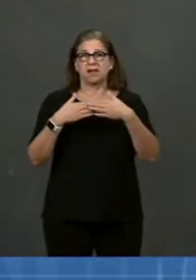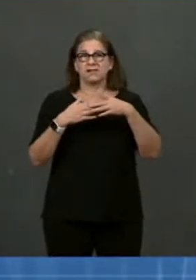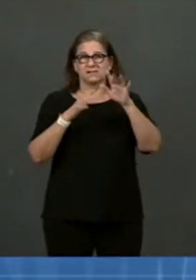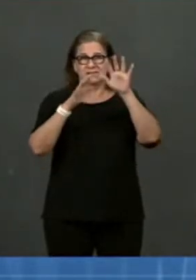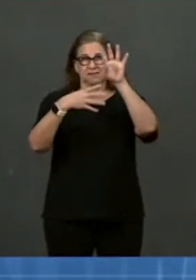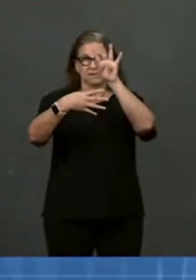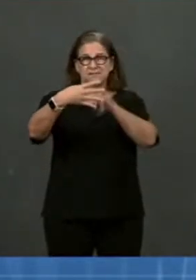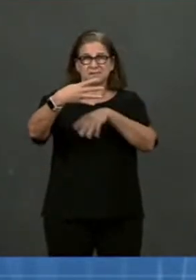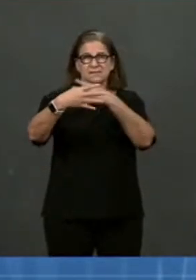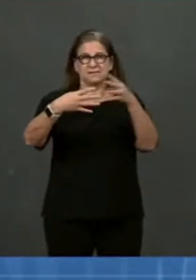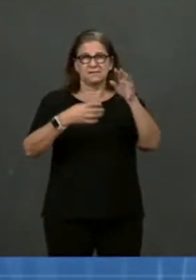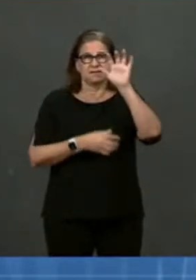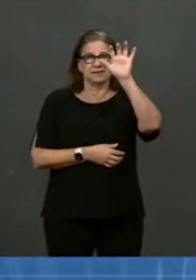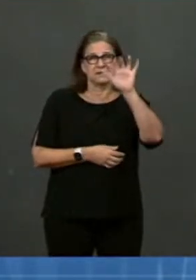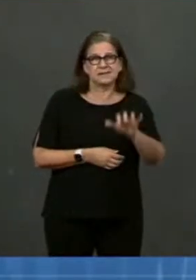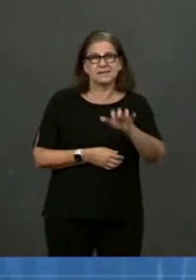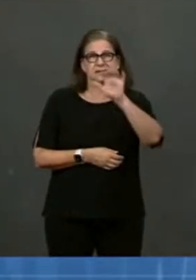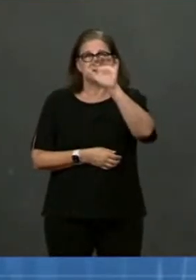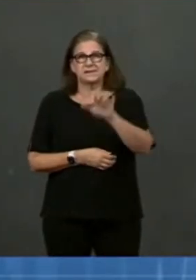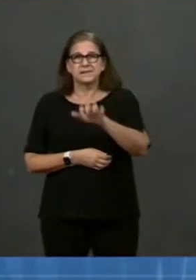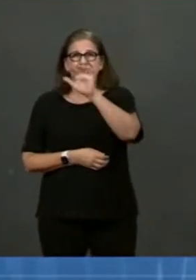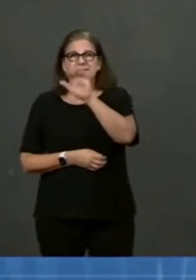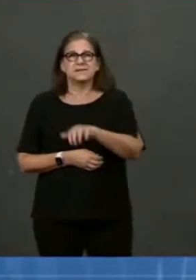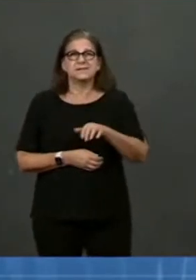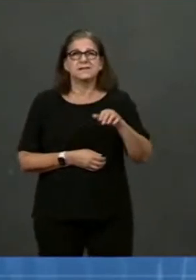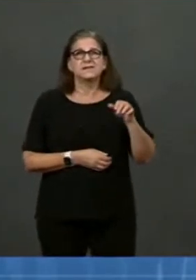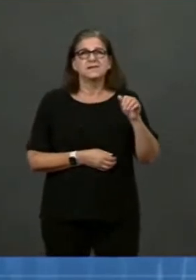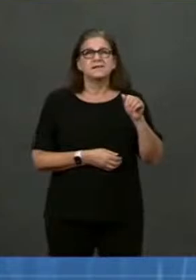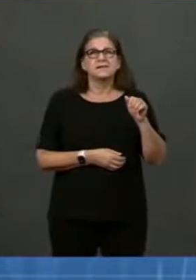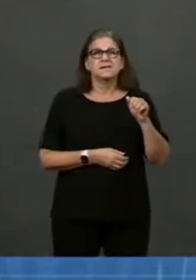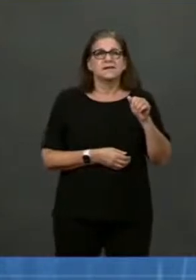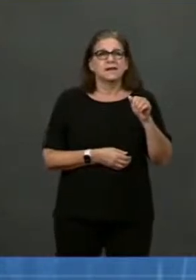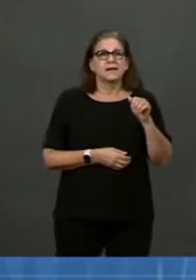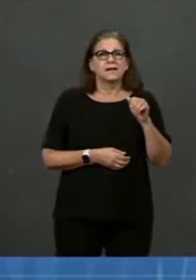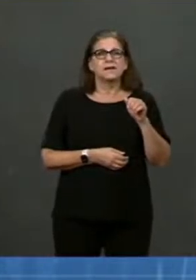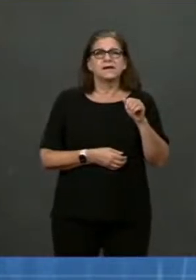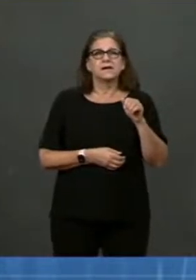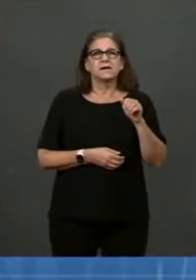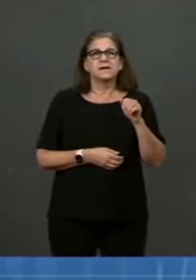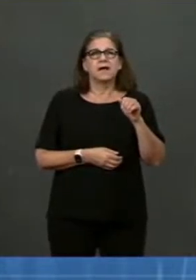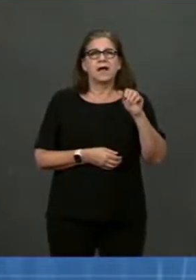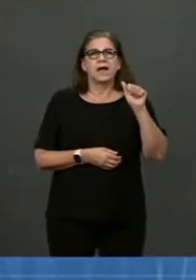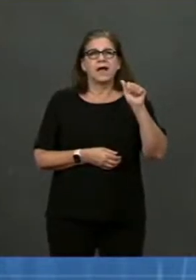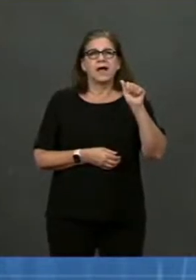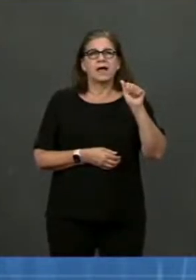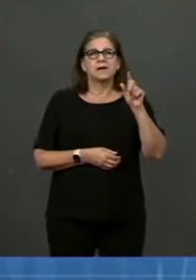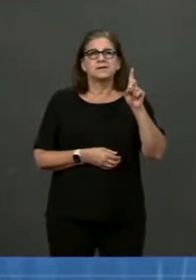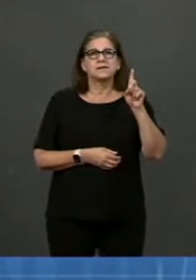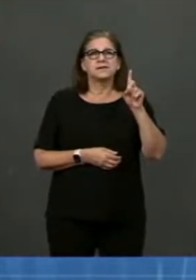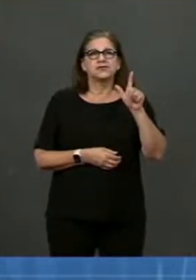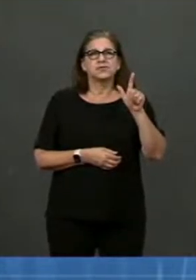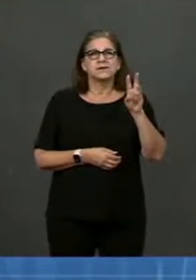SLIDE IS A BIT BUSY BUT U LOOK AT THE VERY TOP OF THE